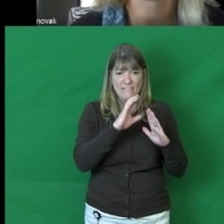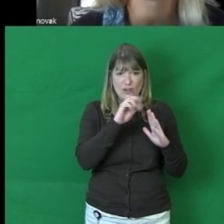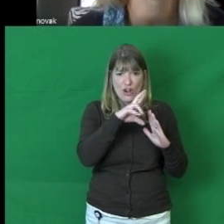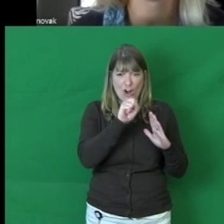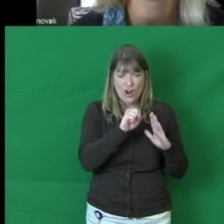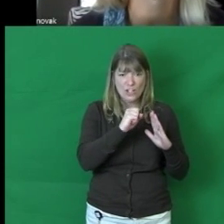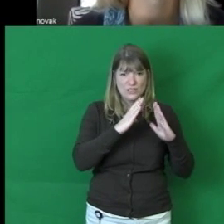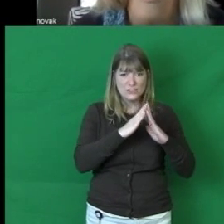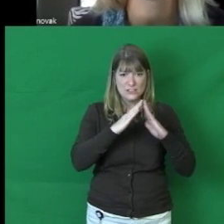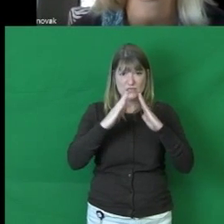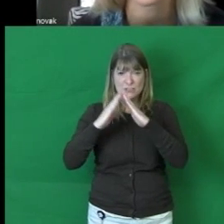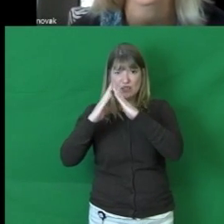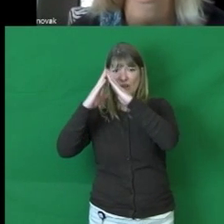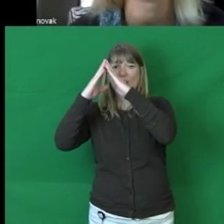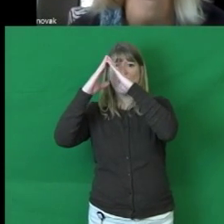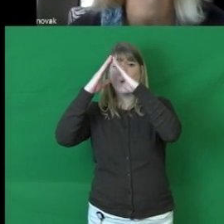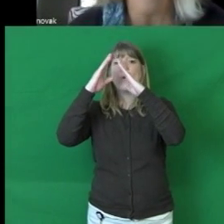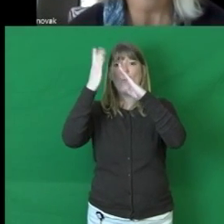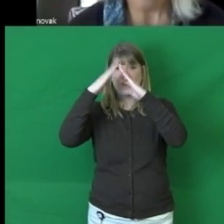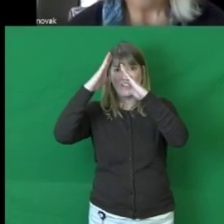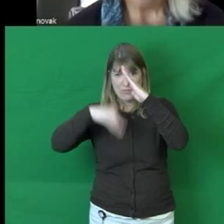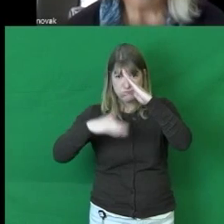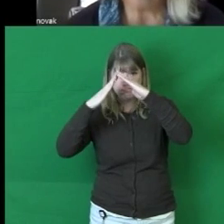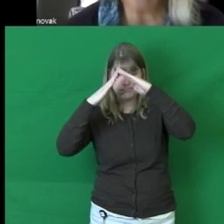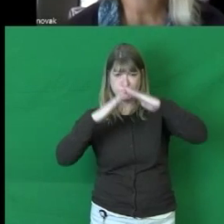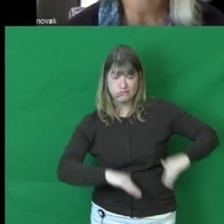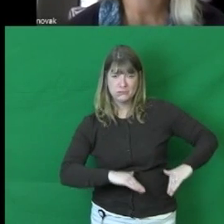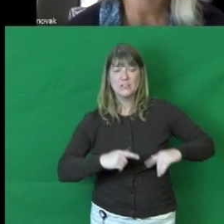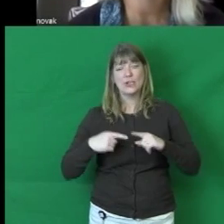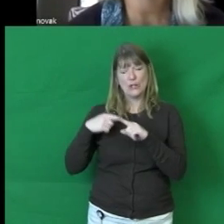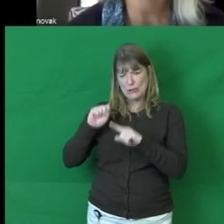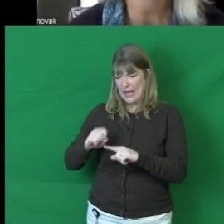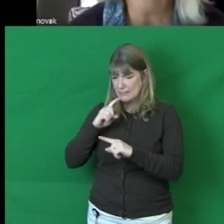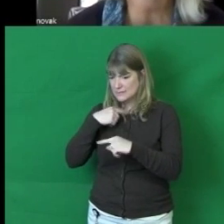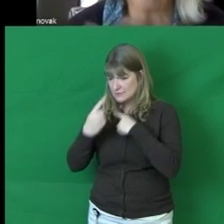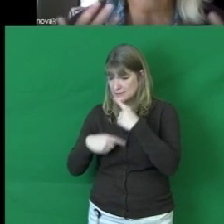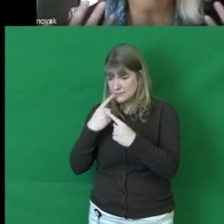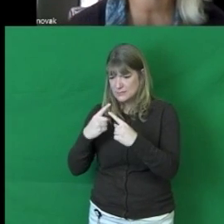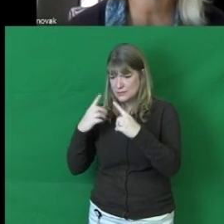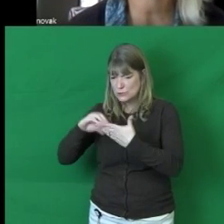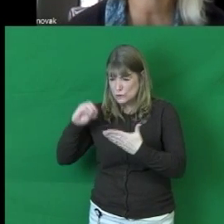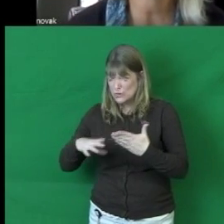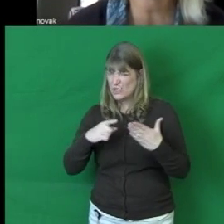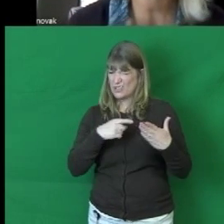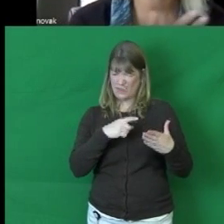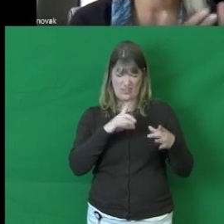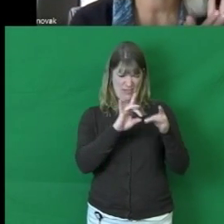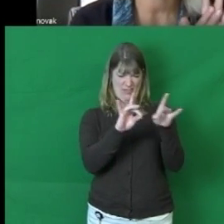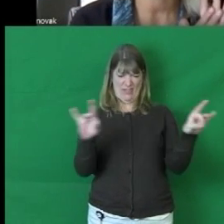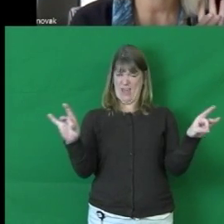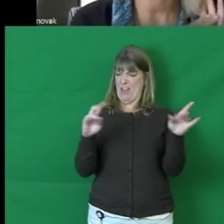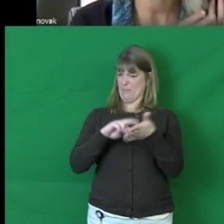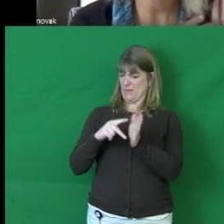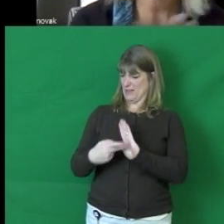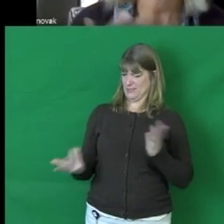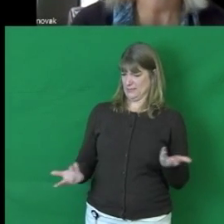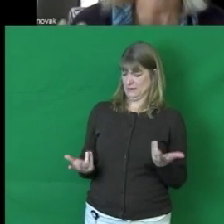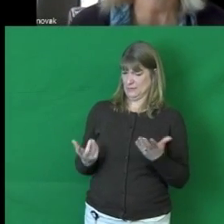one blow from caving in?" Here you can talk to the students, "What is the meaning